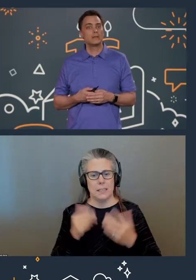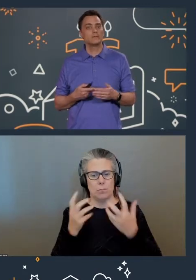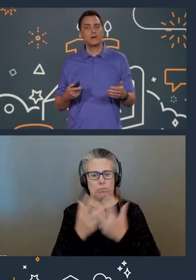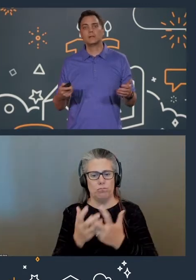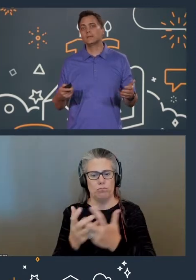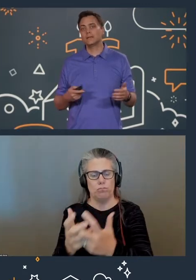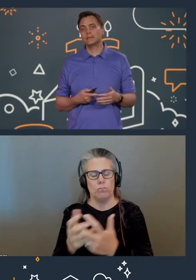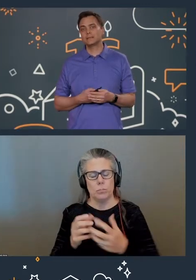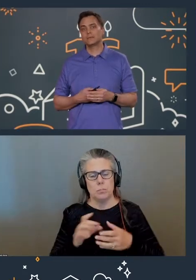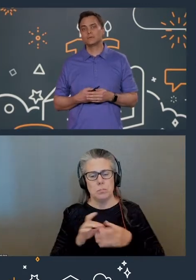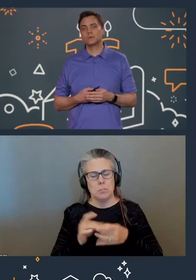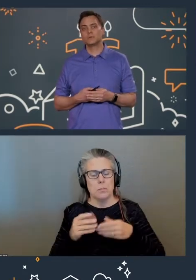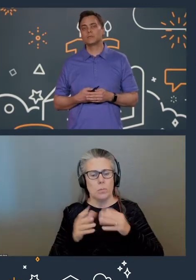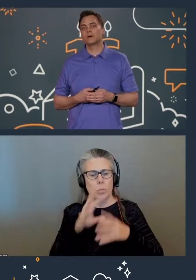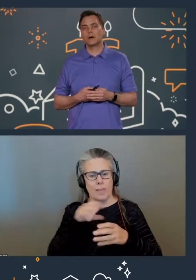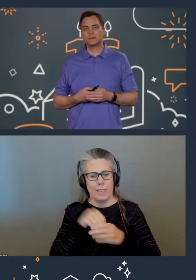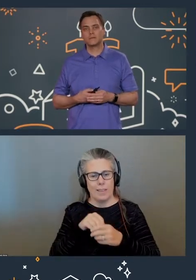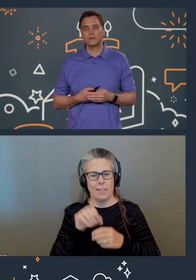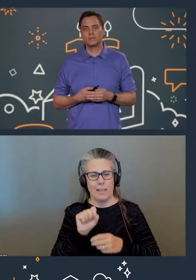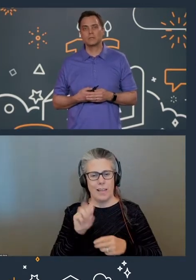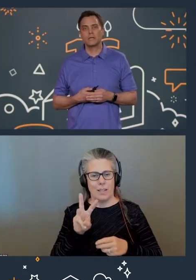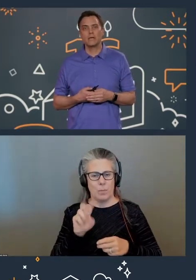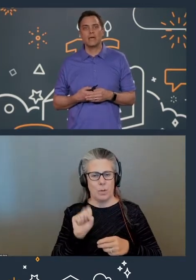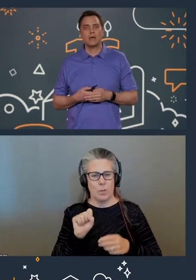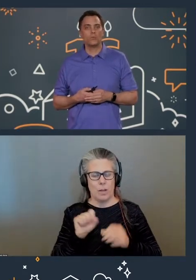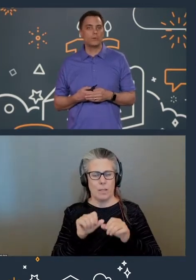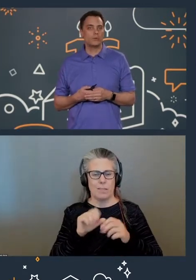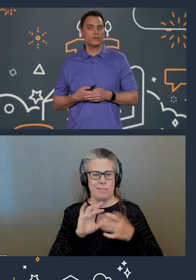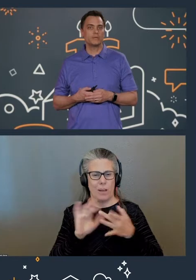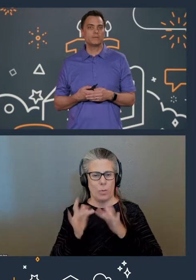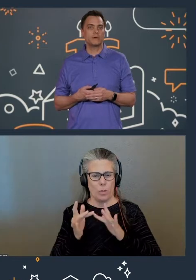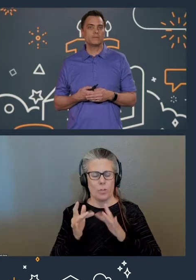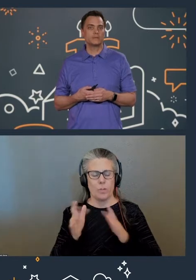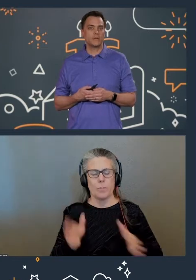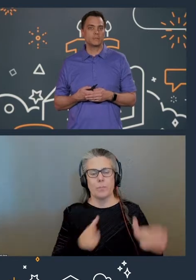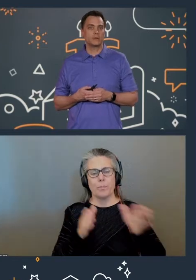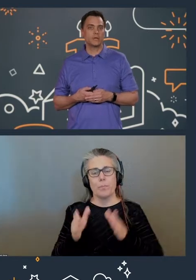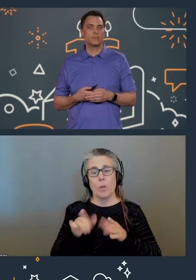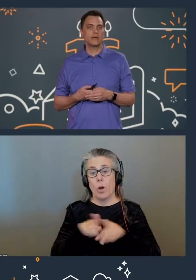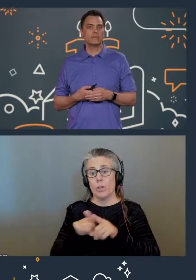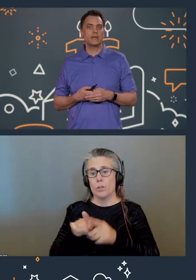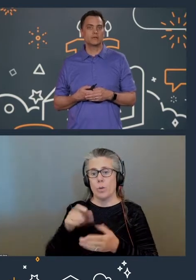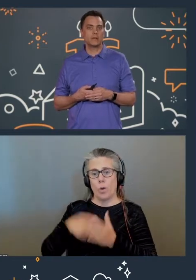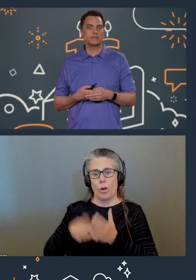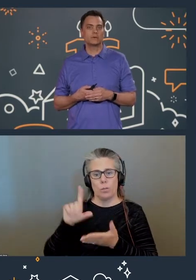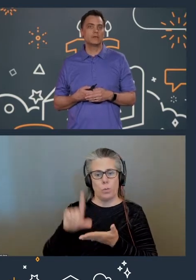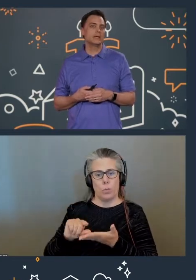And then finally, DataSync is built to be cost efficient. At 1.25 cents per gigabyte of data transferred,